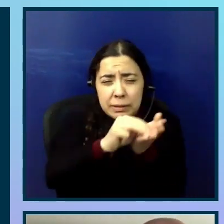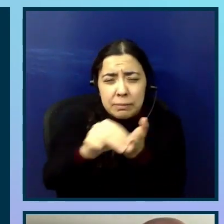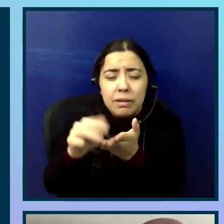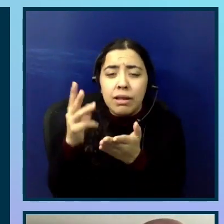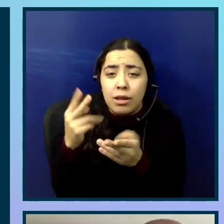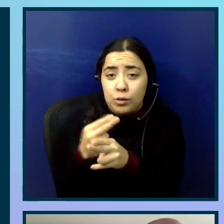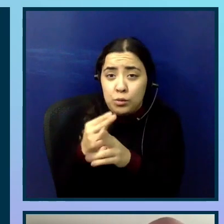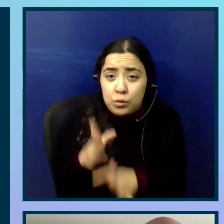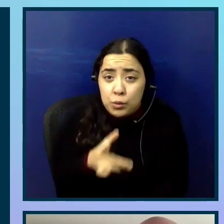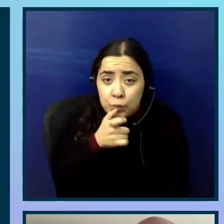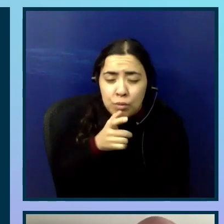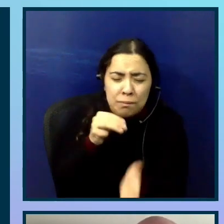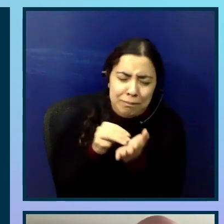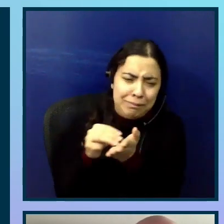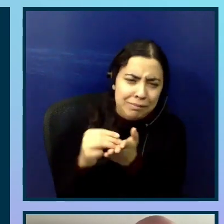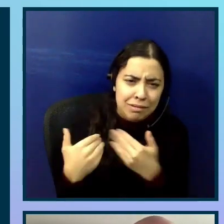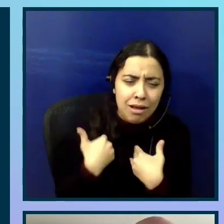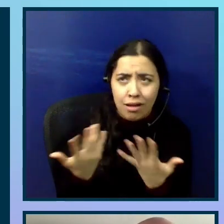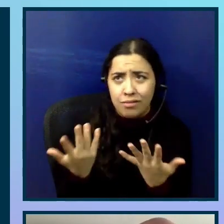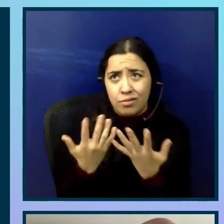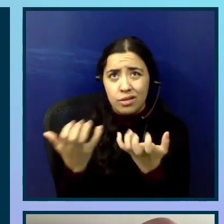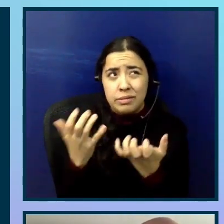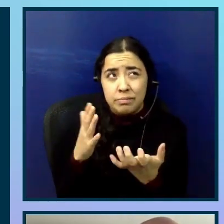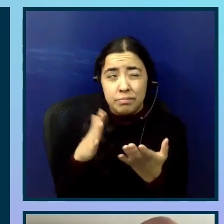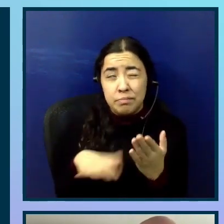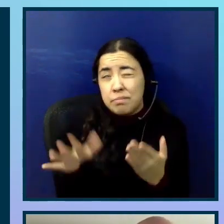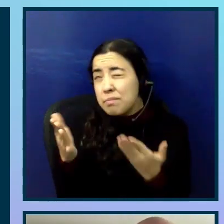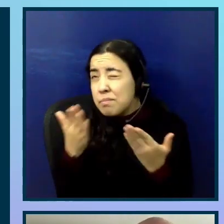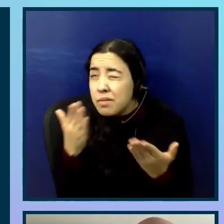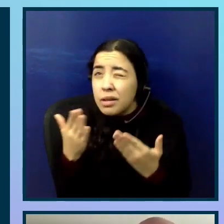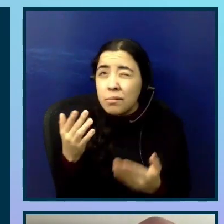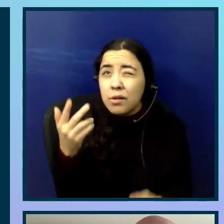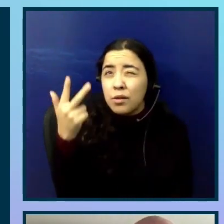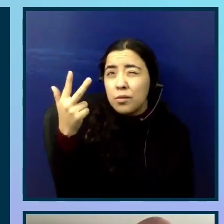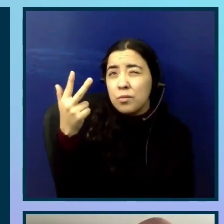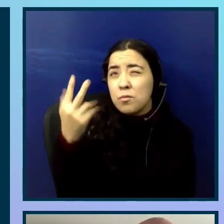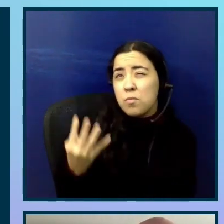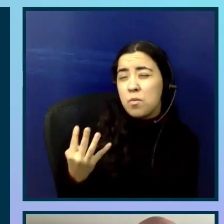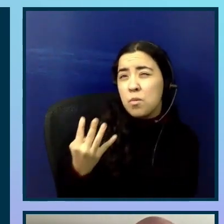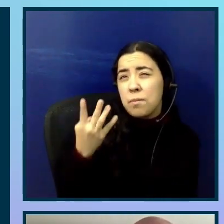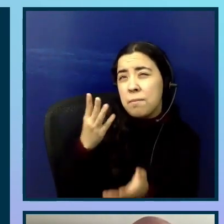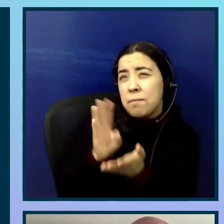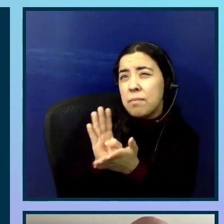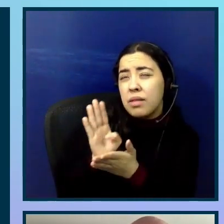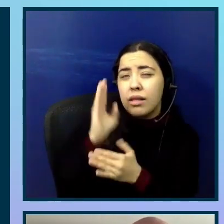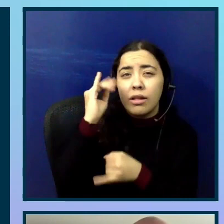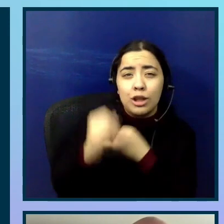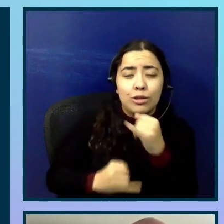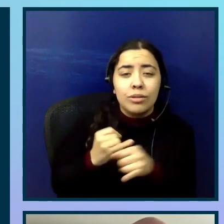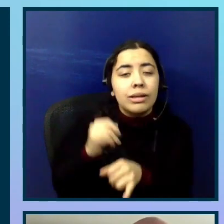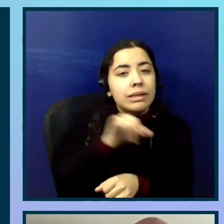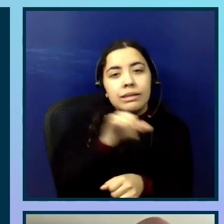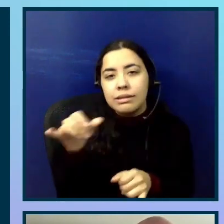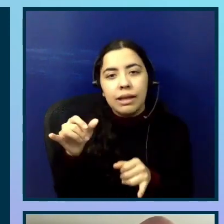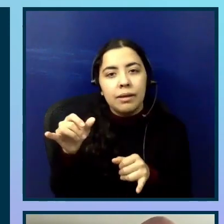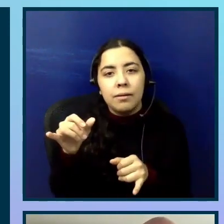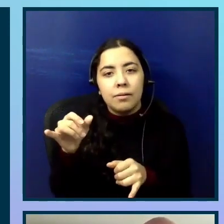I think the audience is somewhere like three quarters a billion internationally, and it's the same size as Facebook in the UK. It's massive.